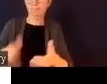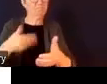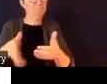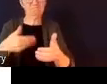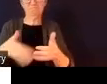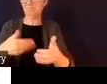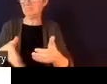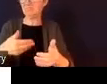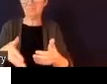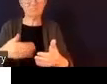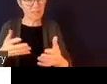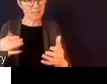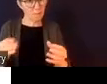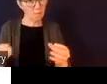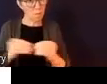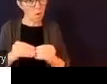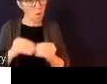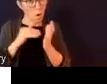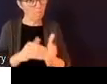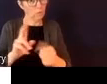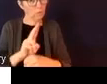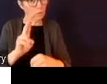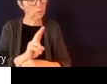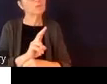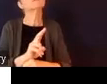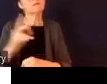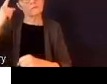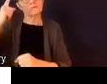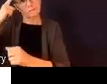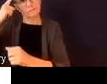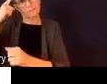the more frequently you use, the more severe their psychiatric challenges. So